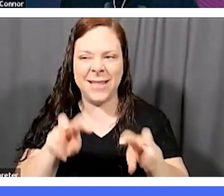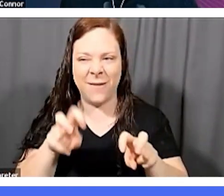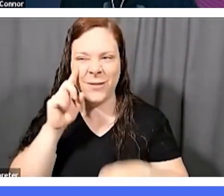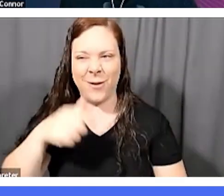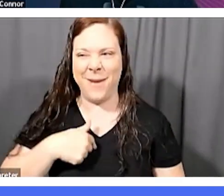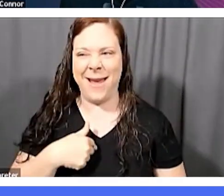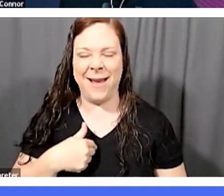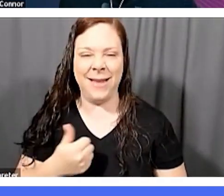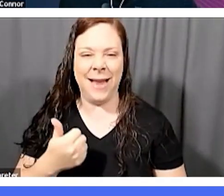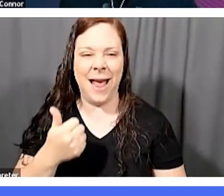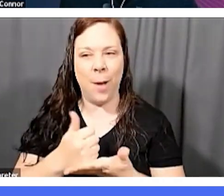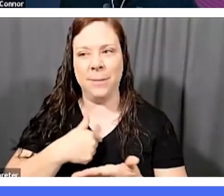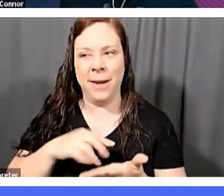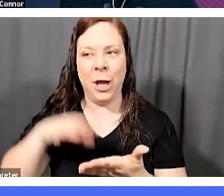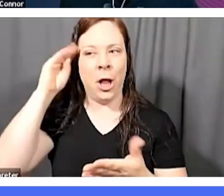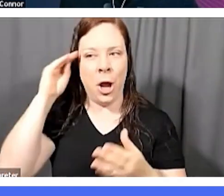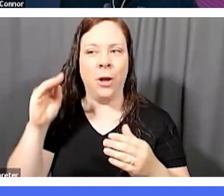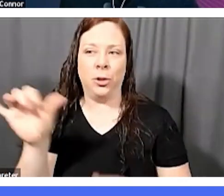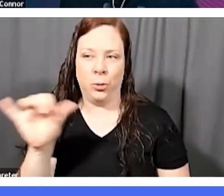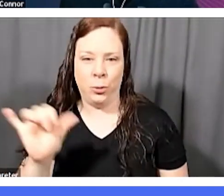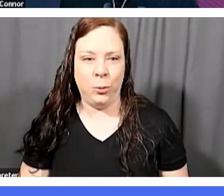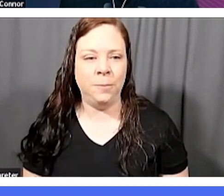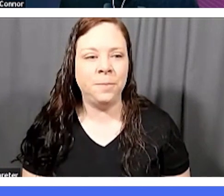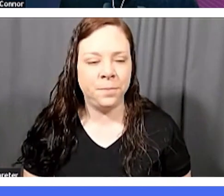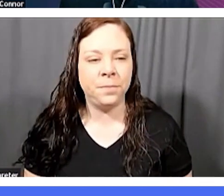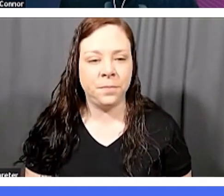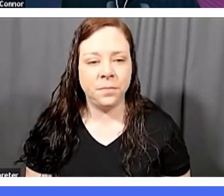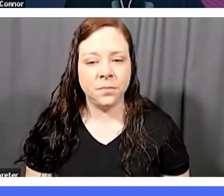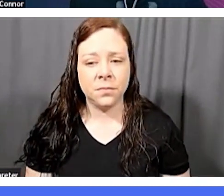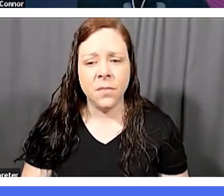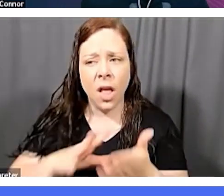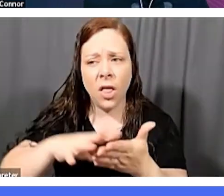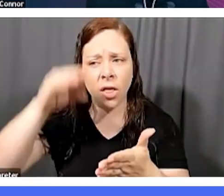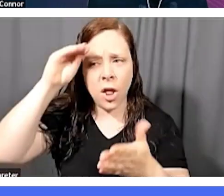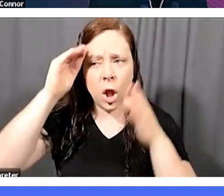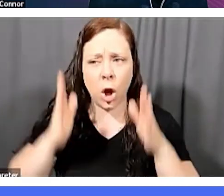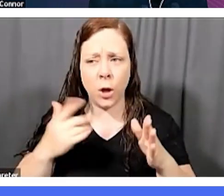Alright, let's talk about the learners that we're working with. So the learners that we are working with, primarily